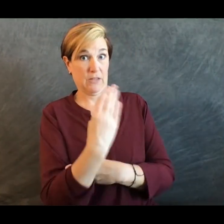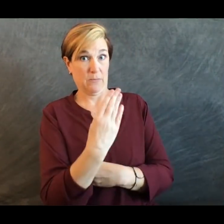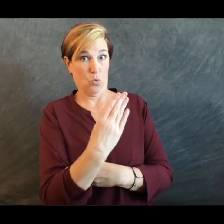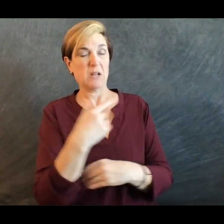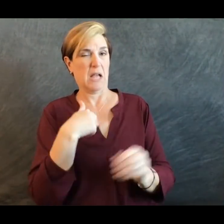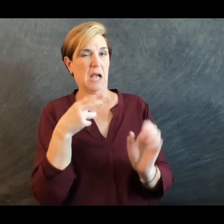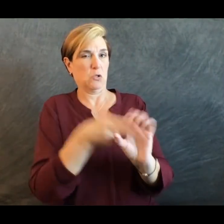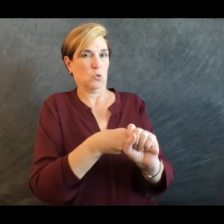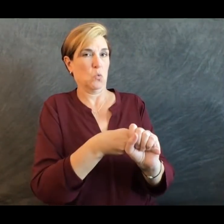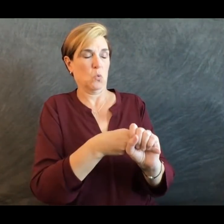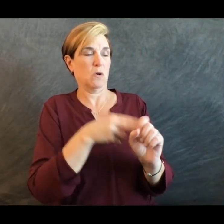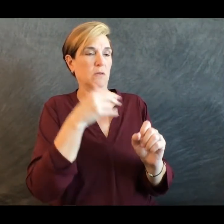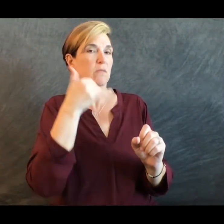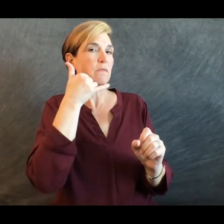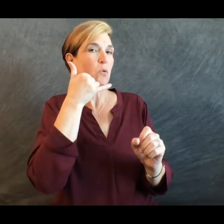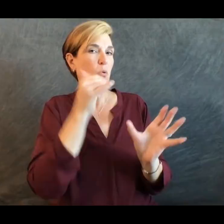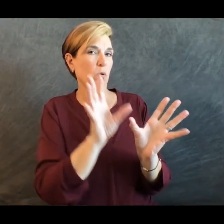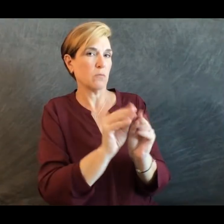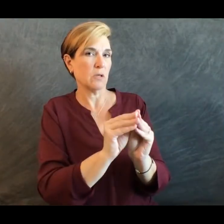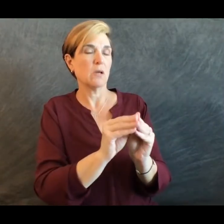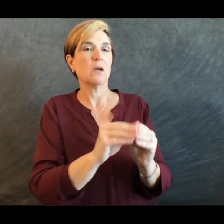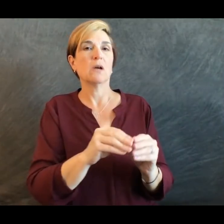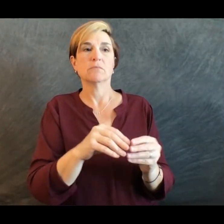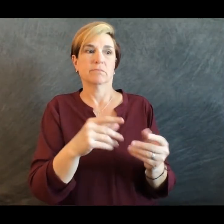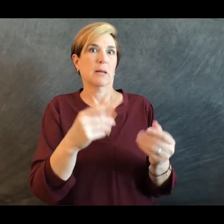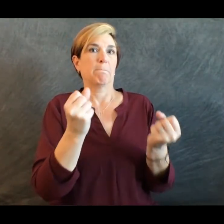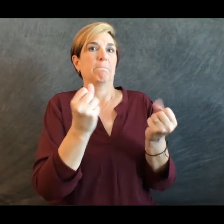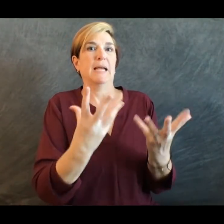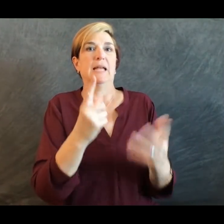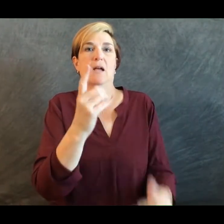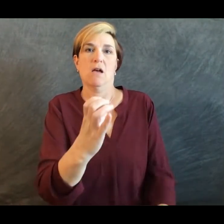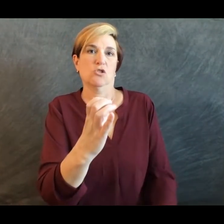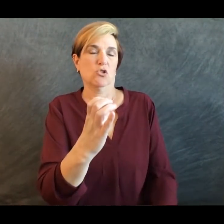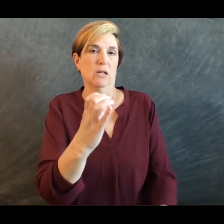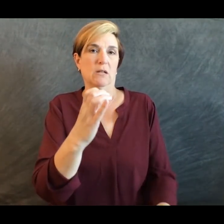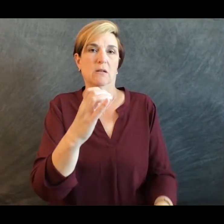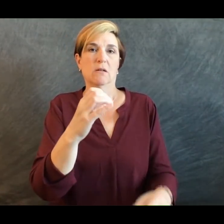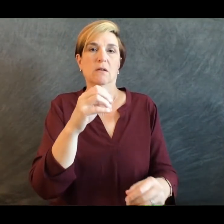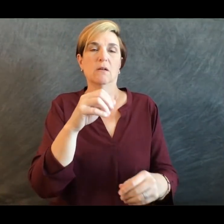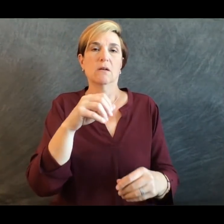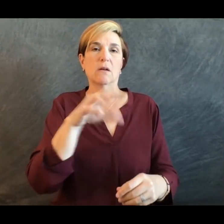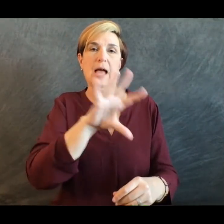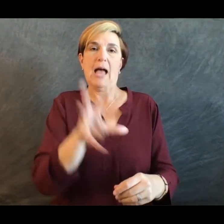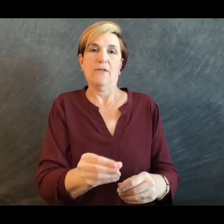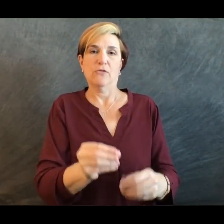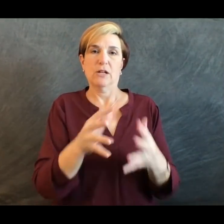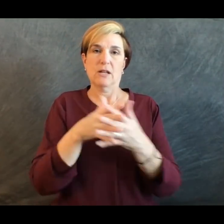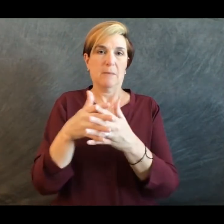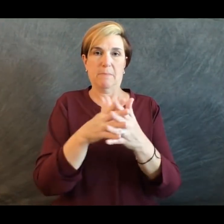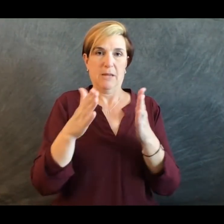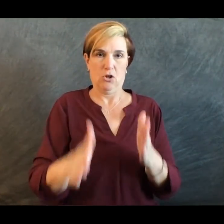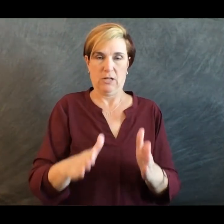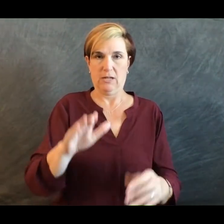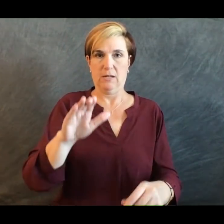of african-american leaders including the Reverend Jesse Jackson including Derek Johnson of the n-double a-c-p including the National Medical